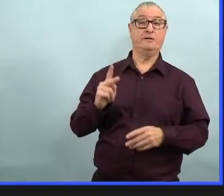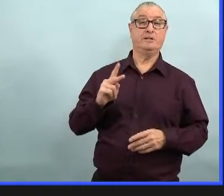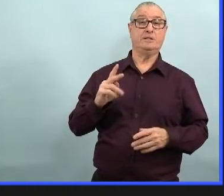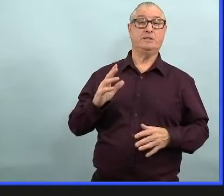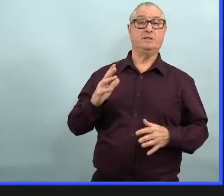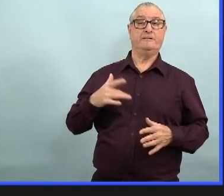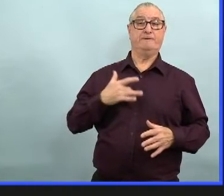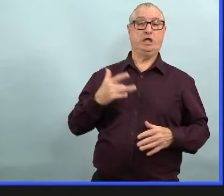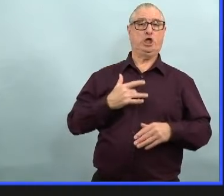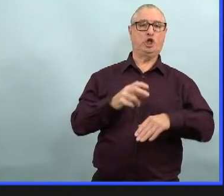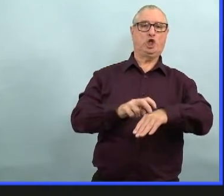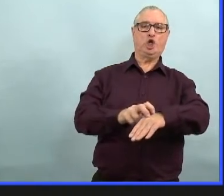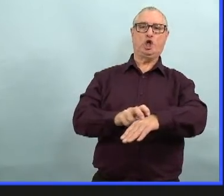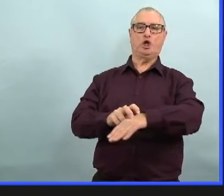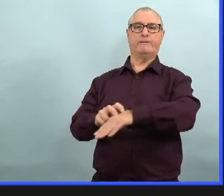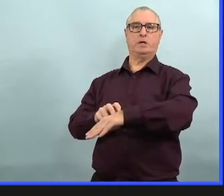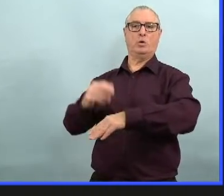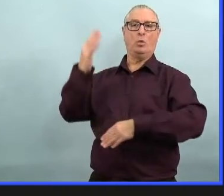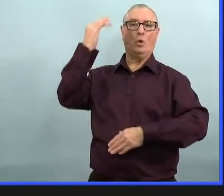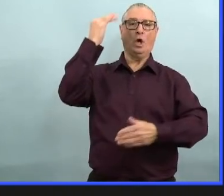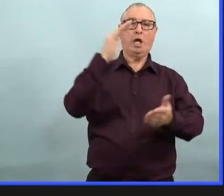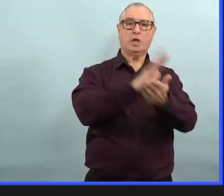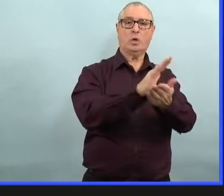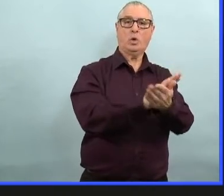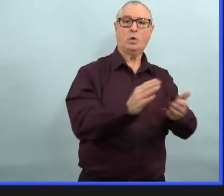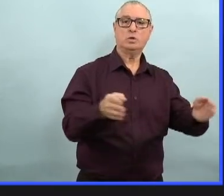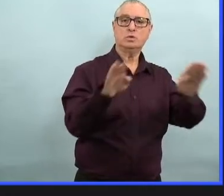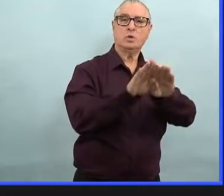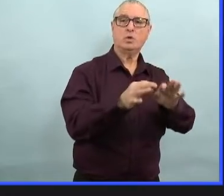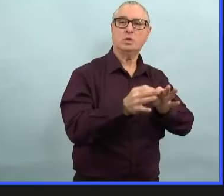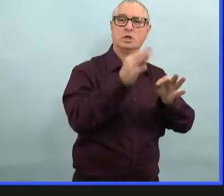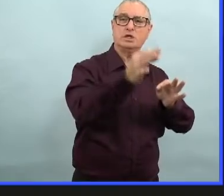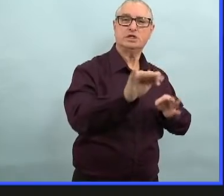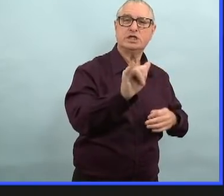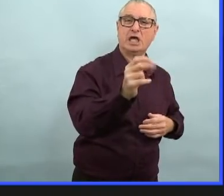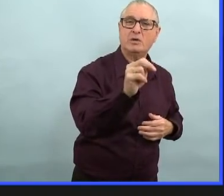like in terms of that january 10th return date at this point in time are we going to be seeing kids